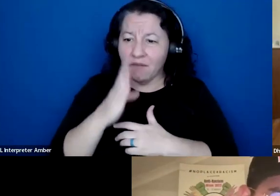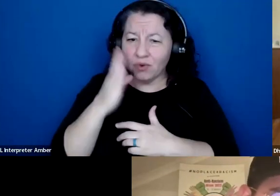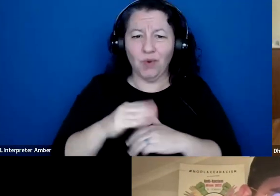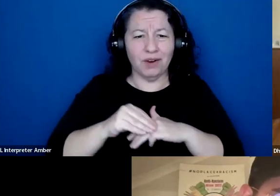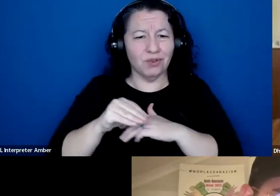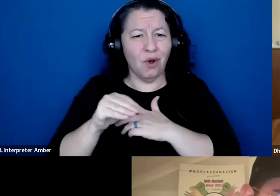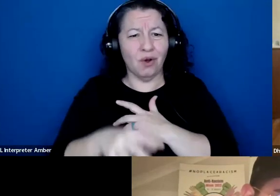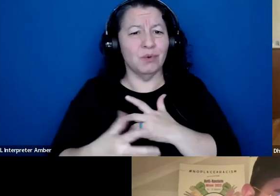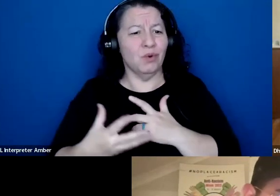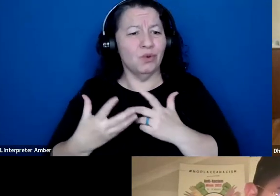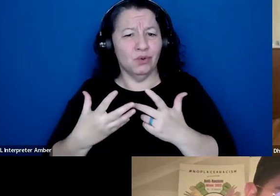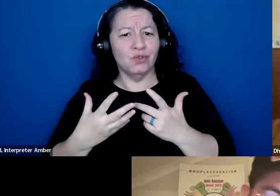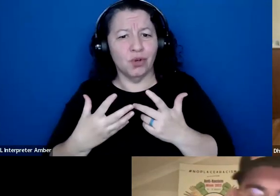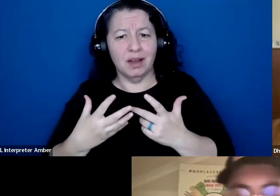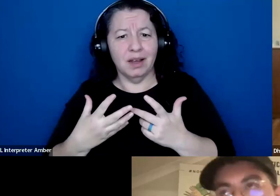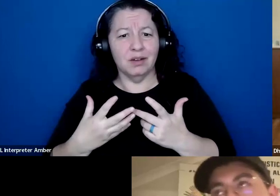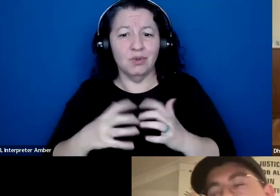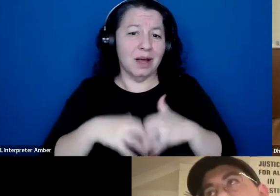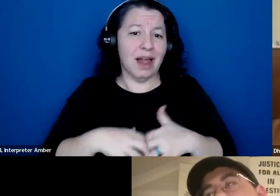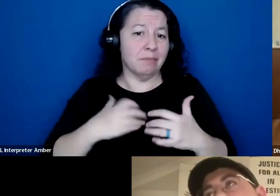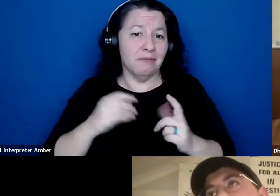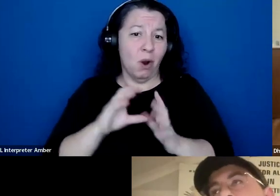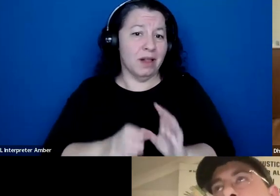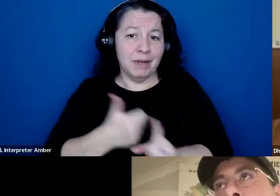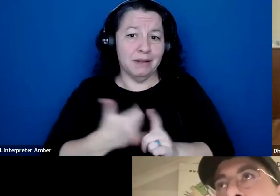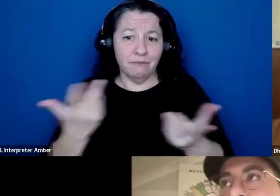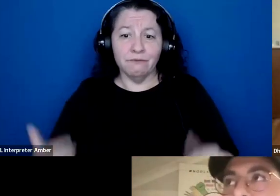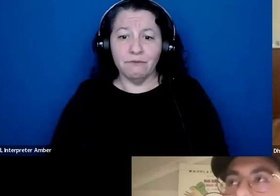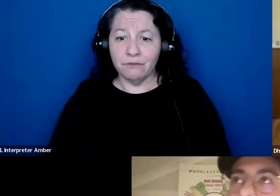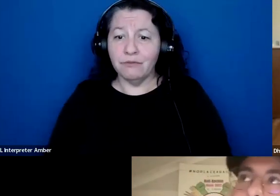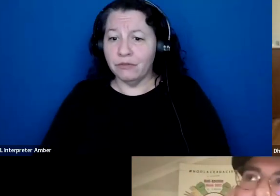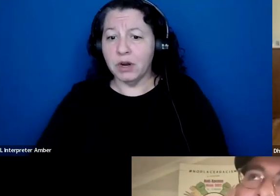to the collapse of our climate.